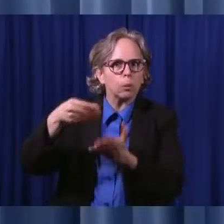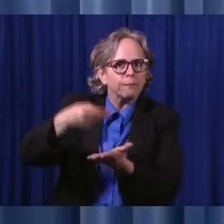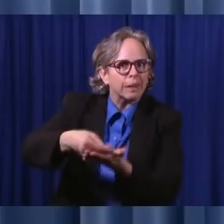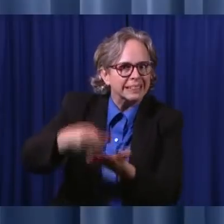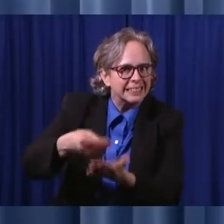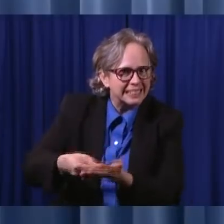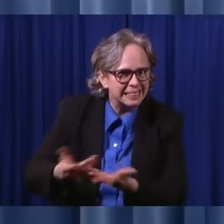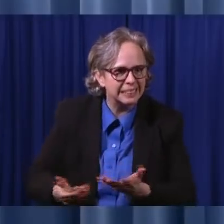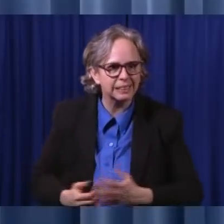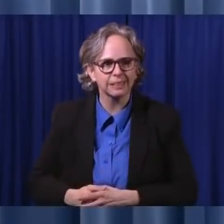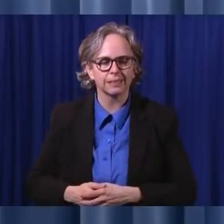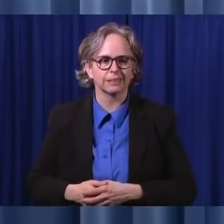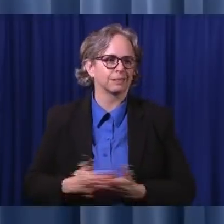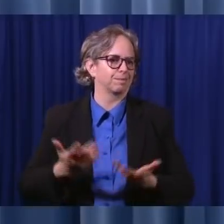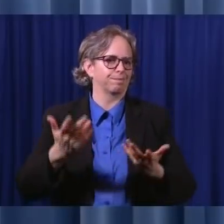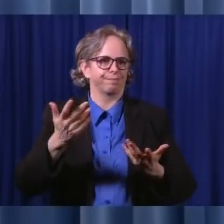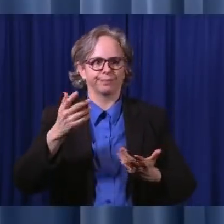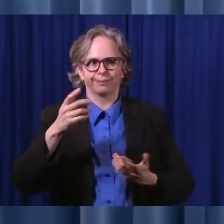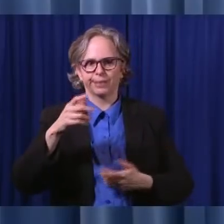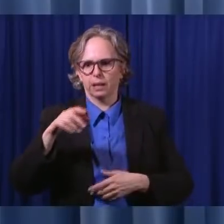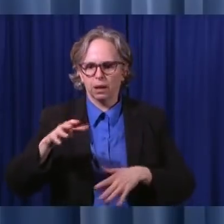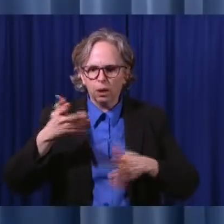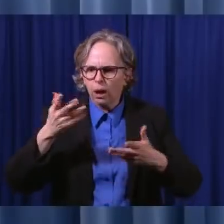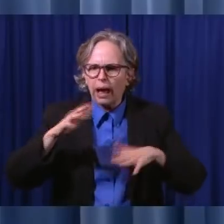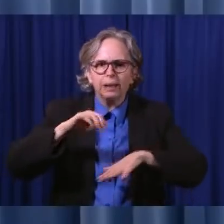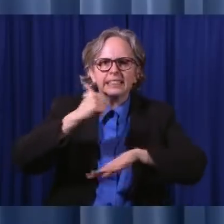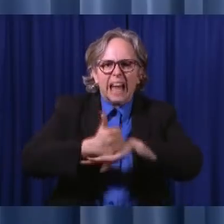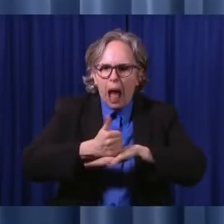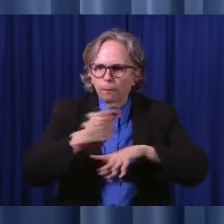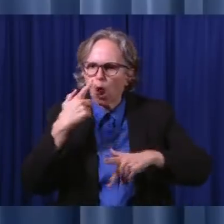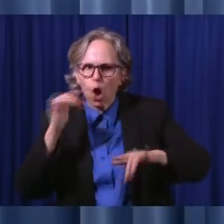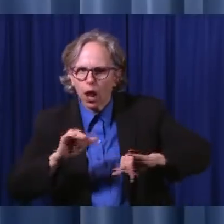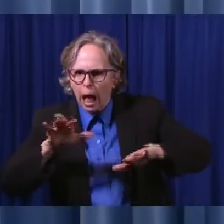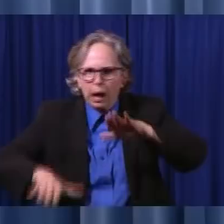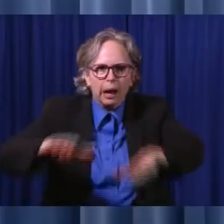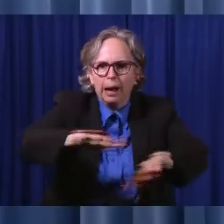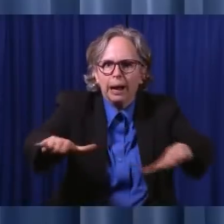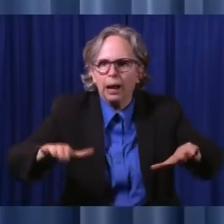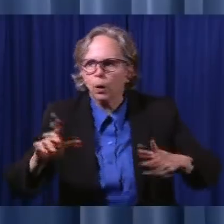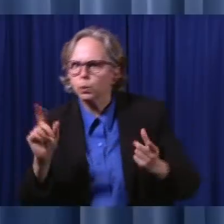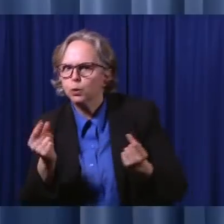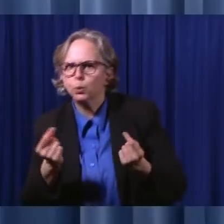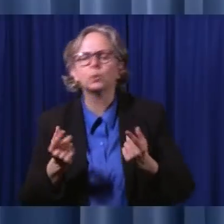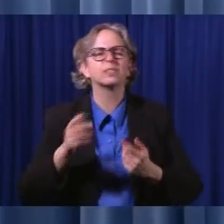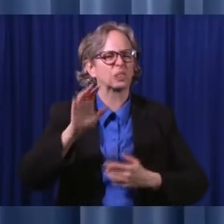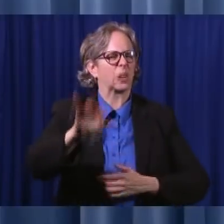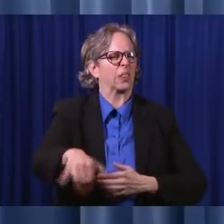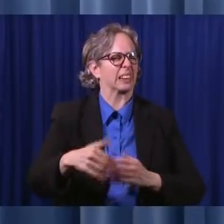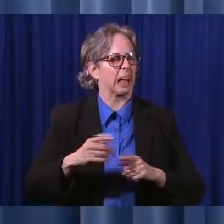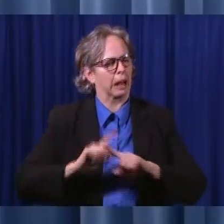EACH ONE OF THEM FACES A DIFFERENT FINANCIAL SITUATION. EACH ONE OF THEM HAS